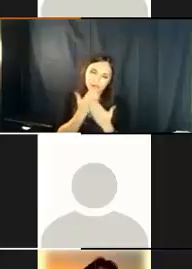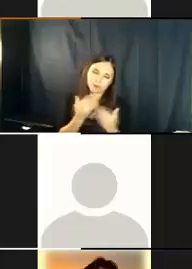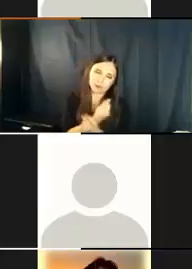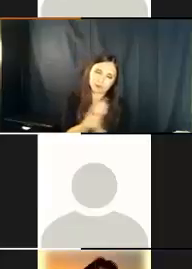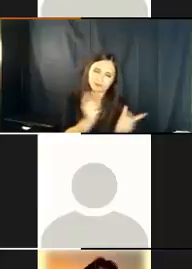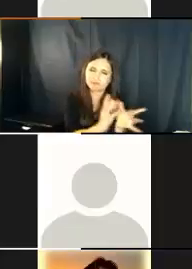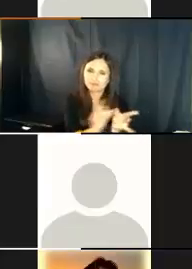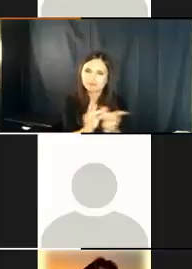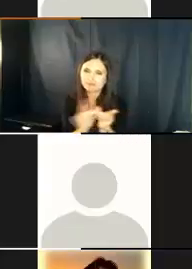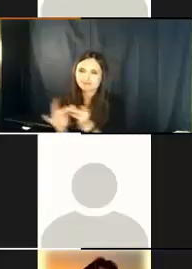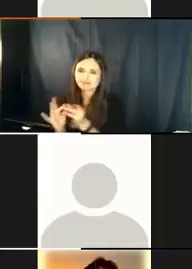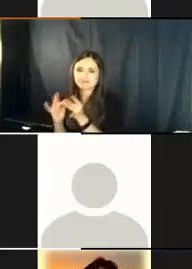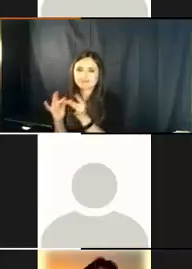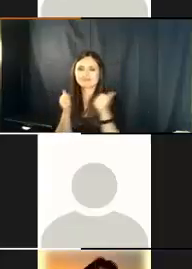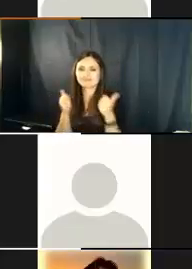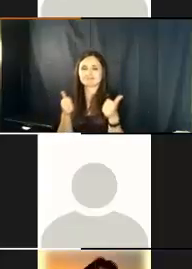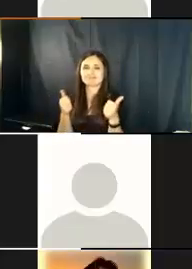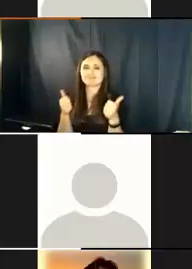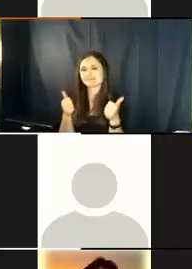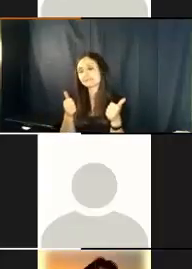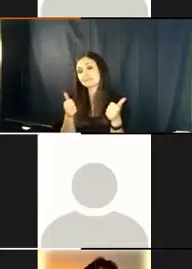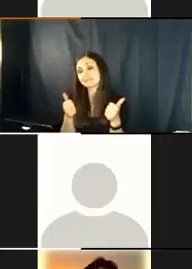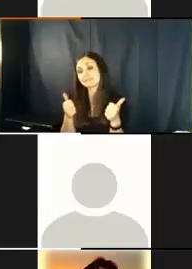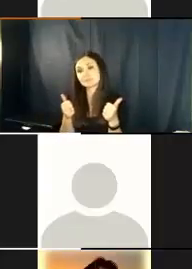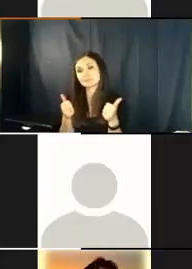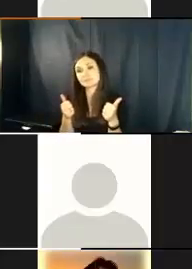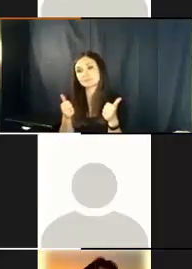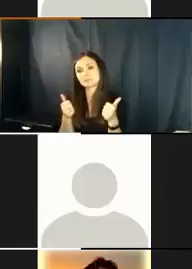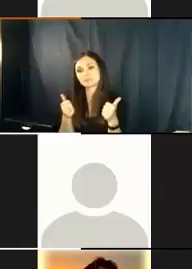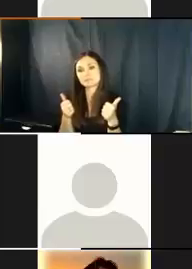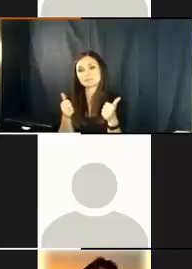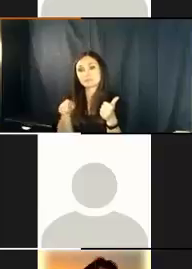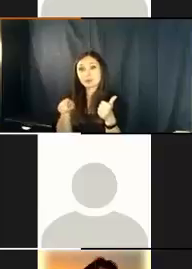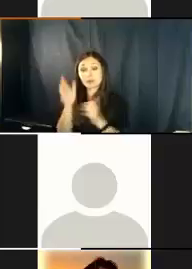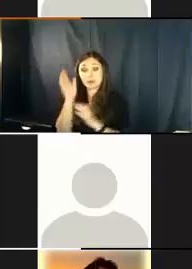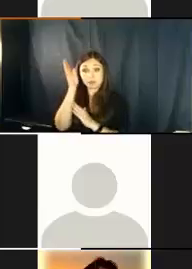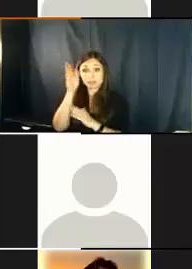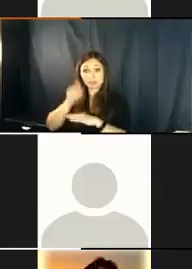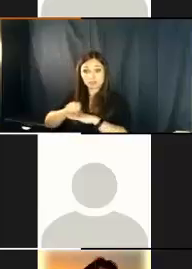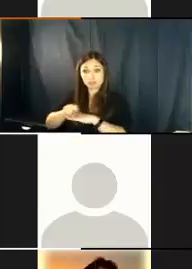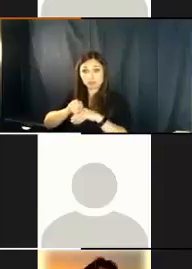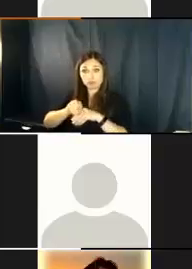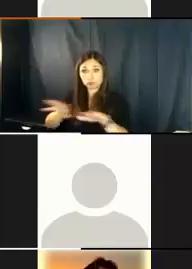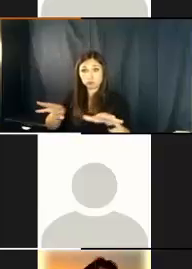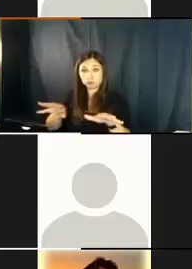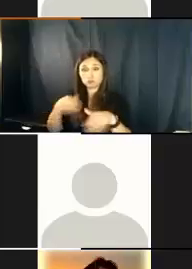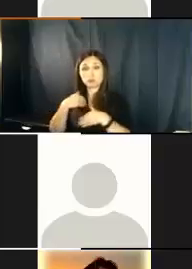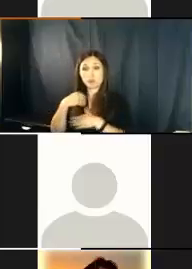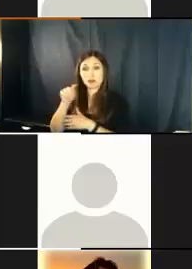I will tweet this presentation out so you have those tools and then I know there's a